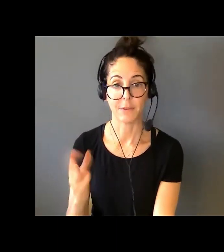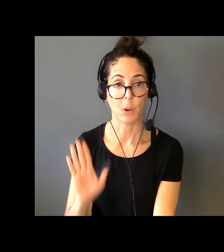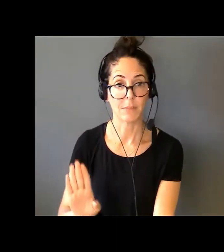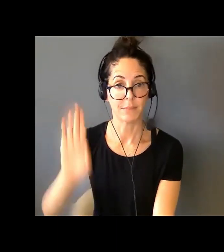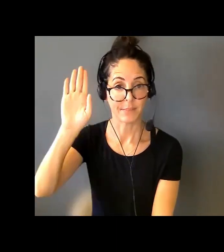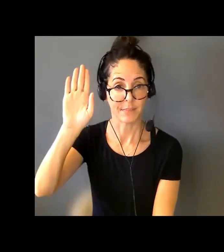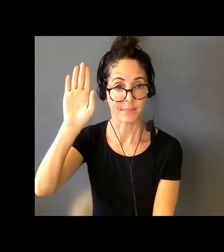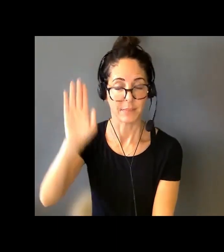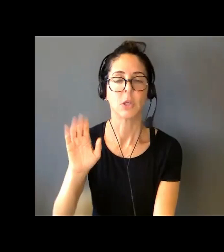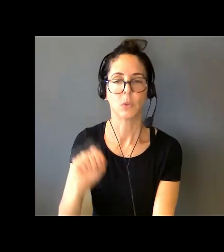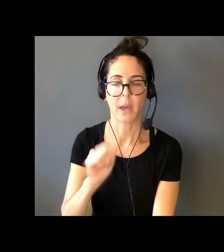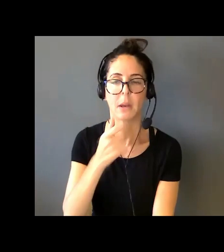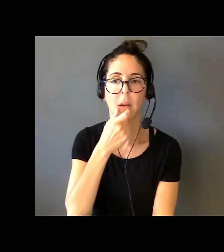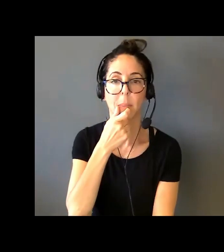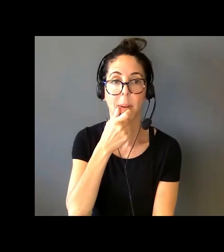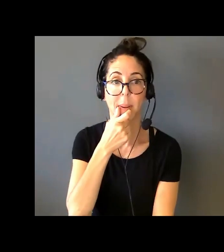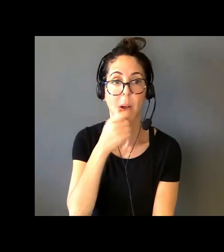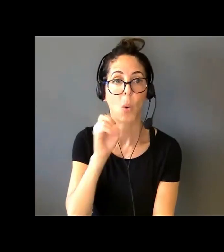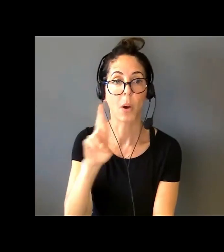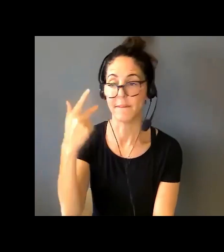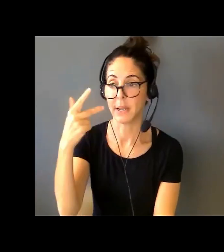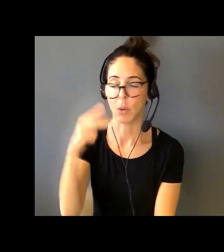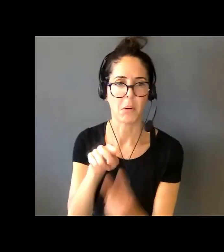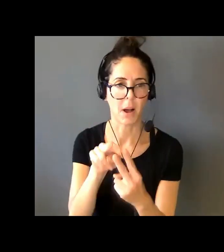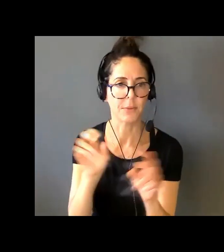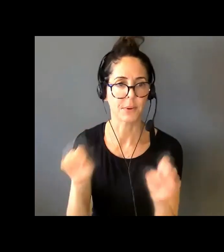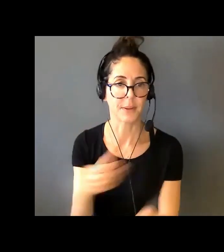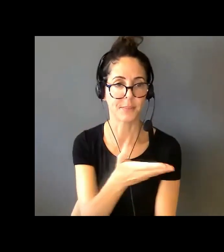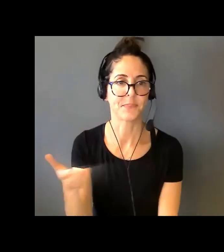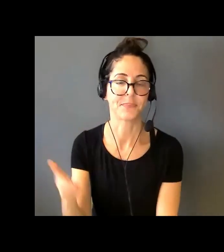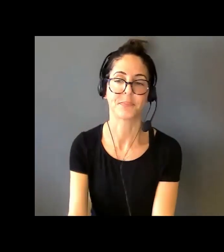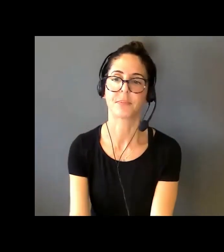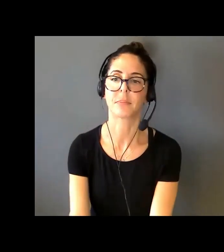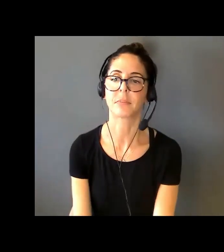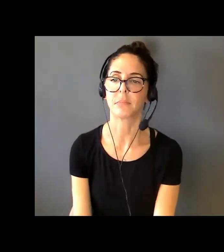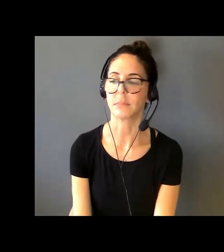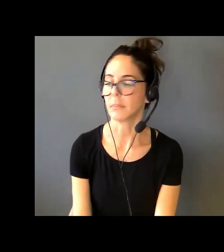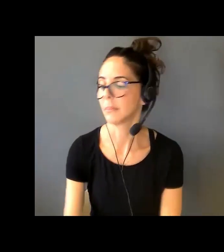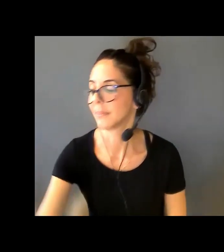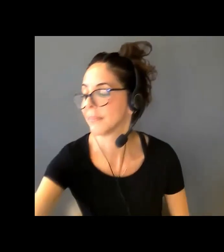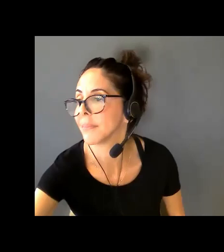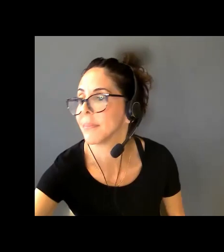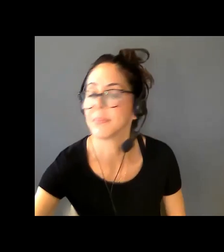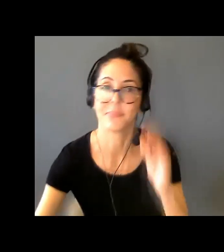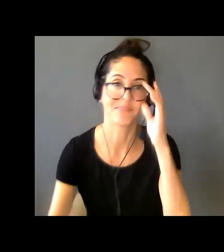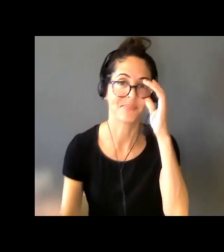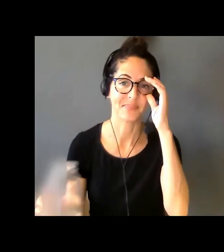on your microphone, even your camera, so that we can communicate directly. Pierre.